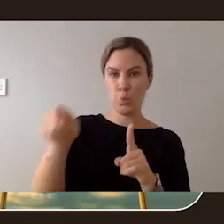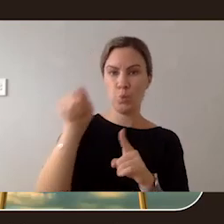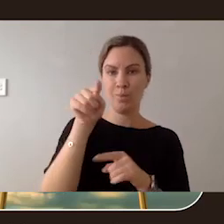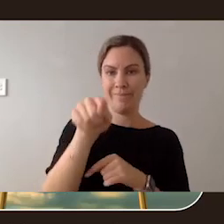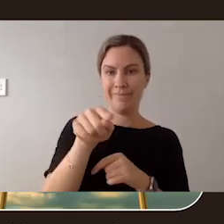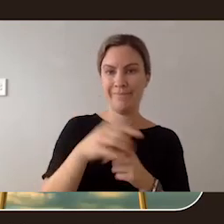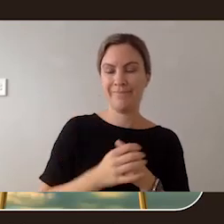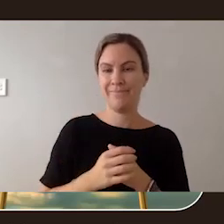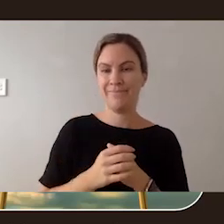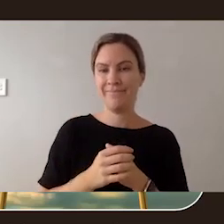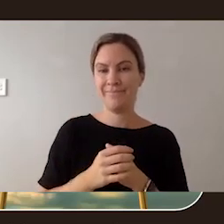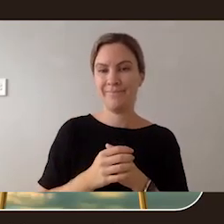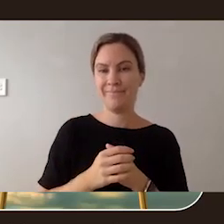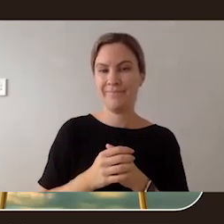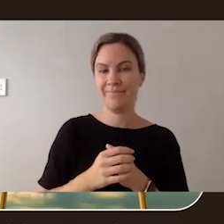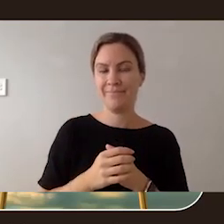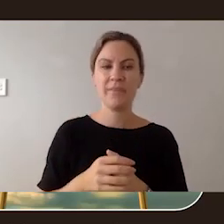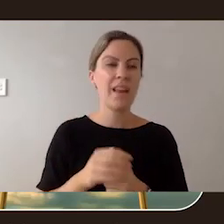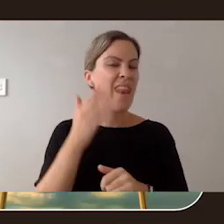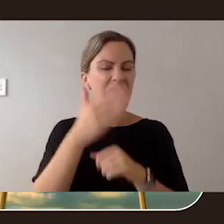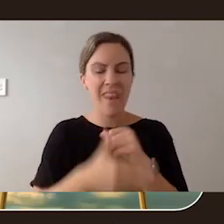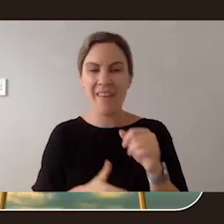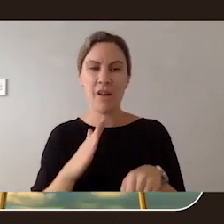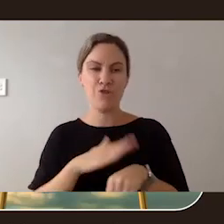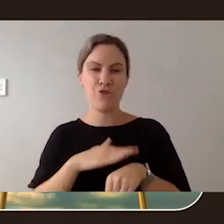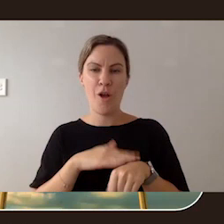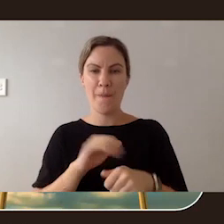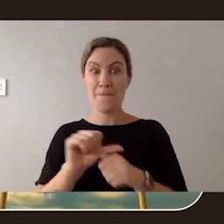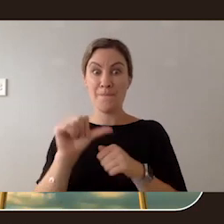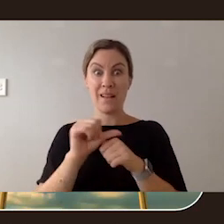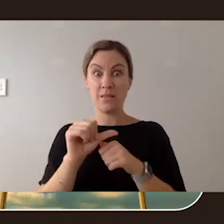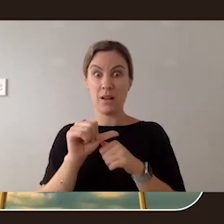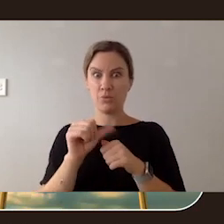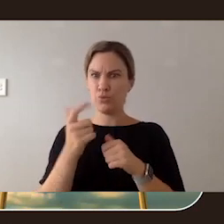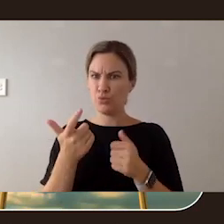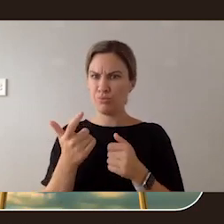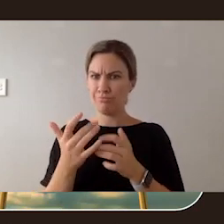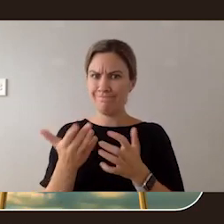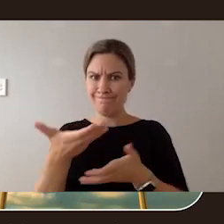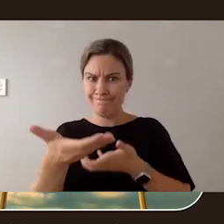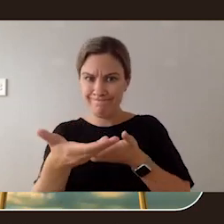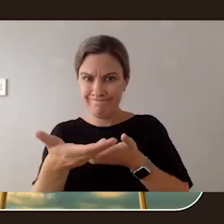better time, ever - to capture your customers, the customers of your